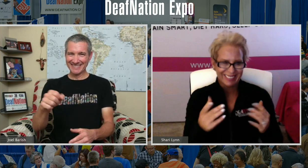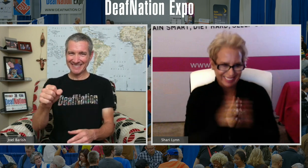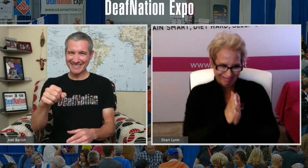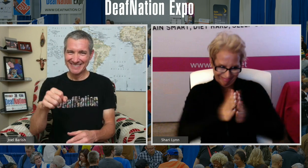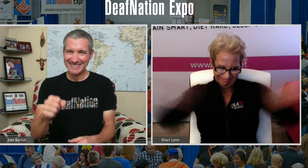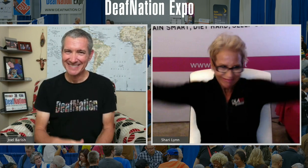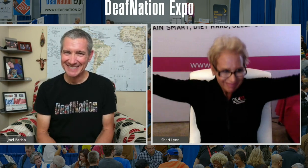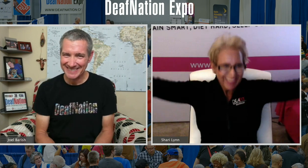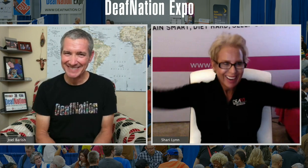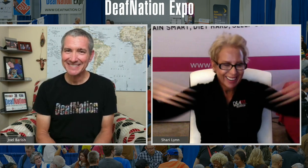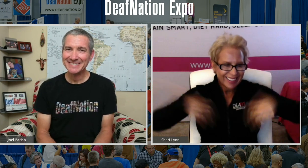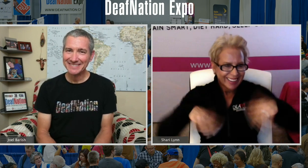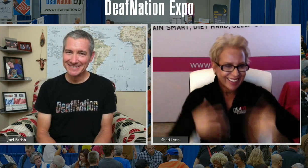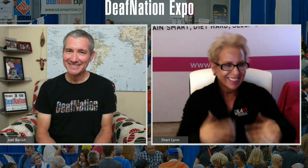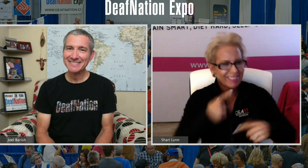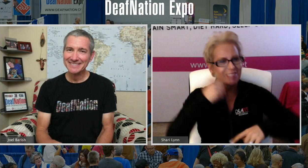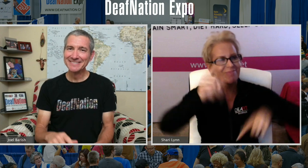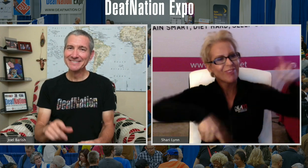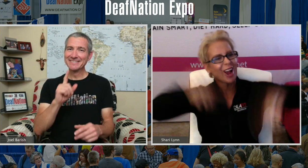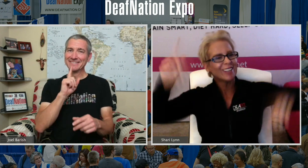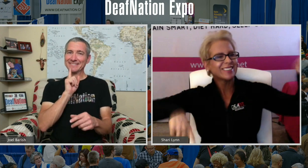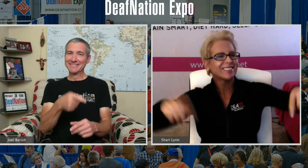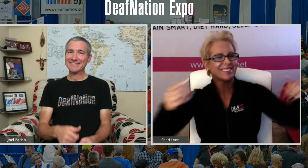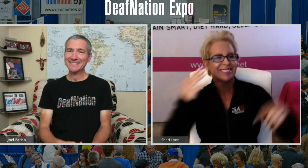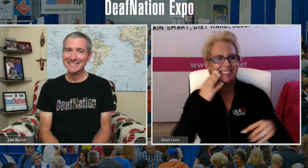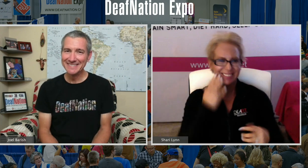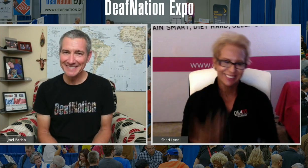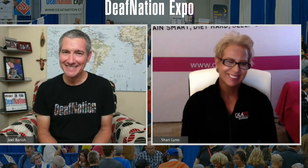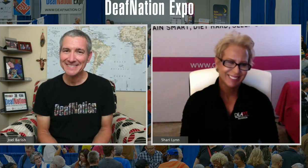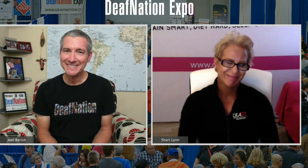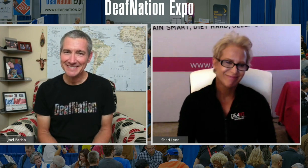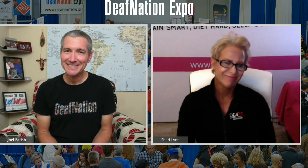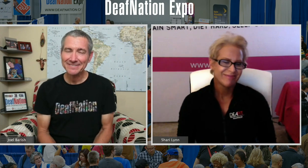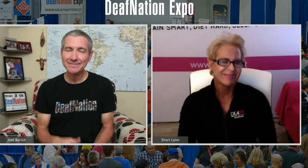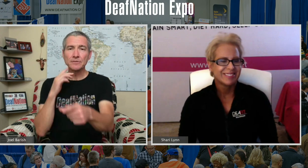Really, it’s so broad with such a variation.